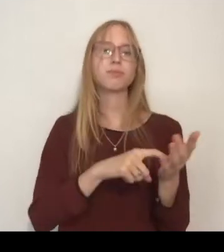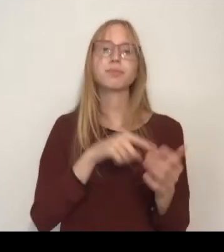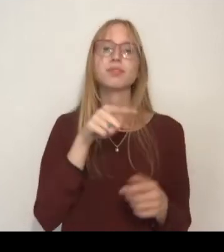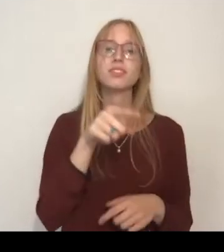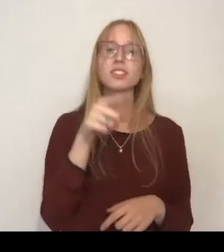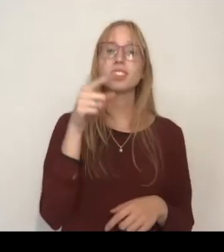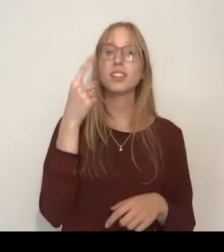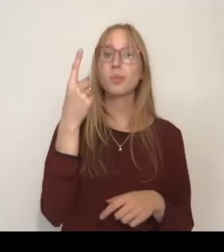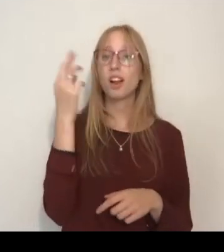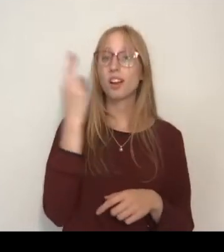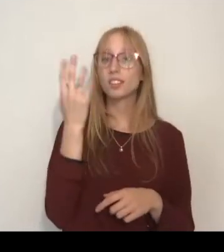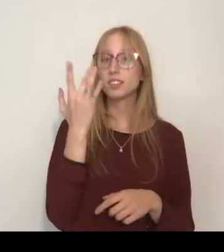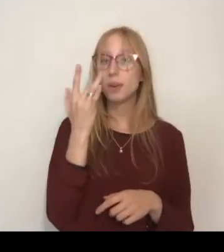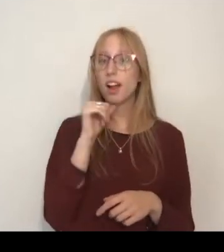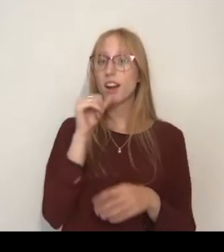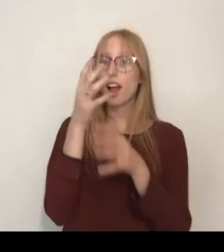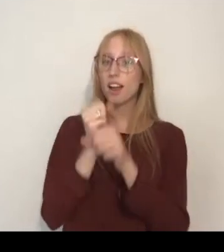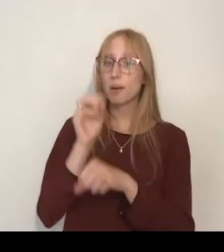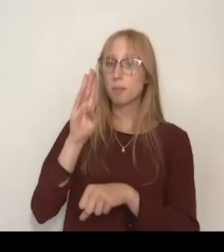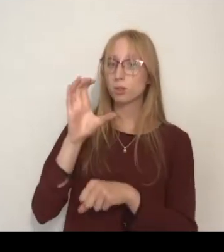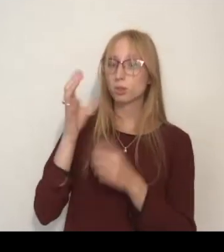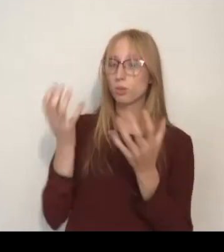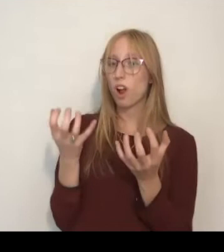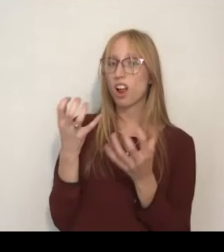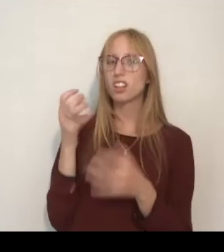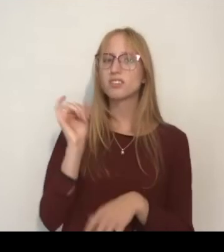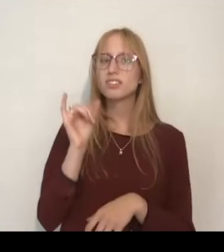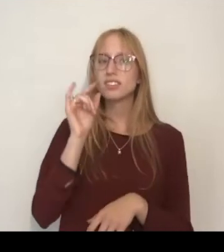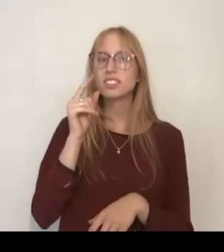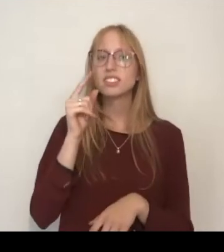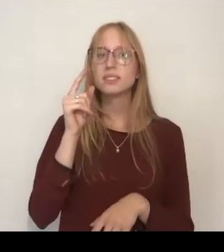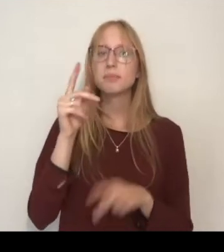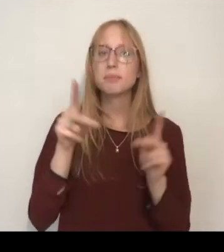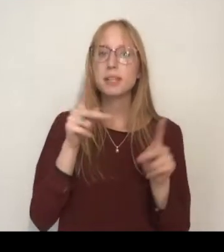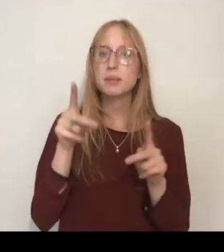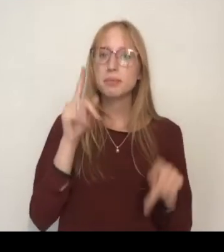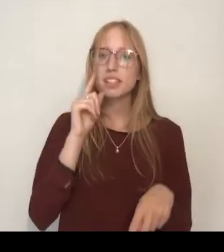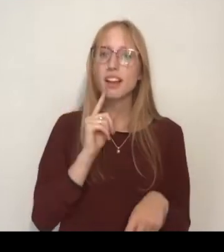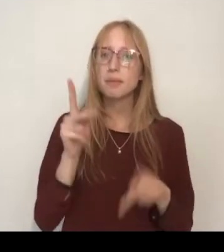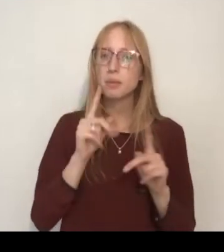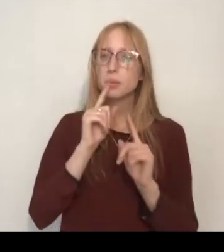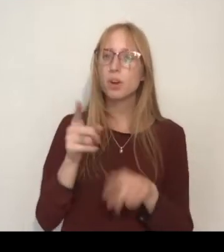Something important to note is that one of the reasons why deaf people did not get the birth control that they wanted